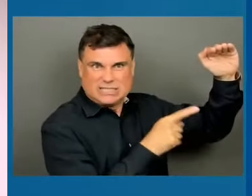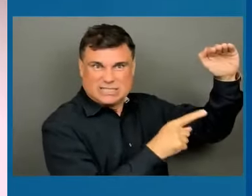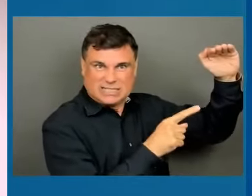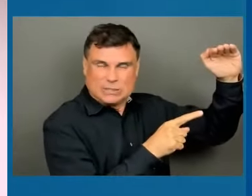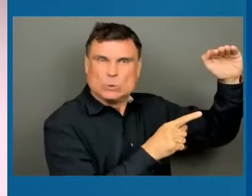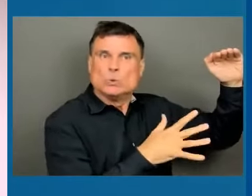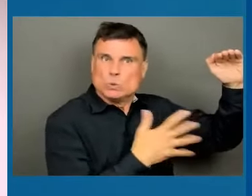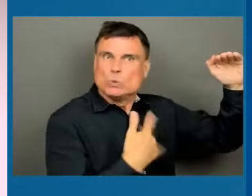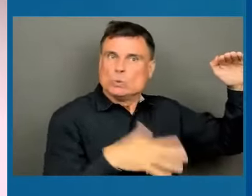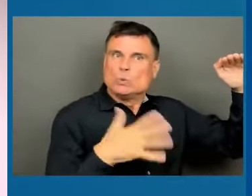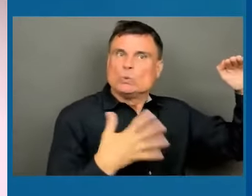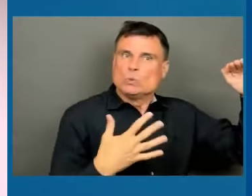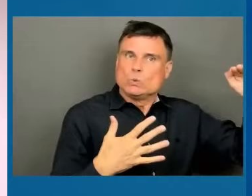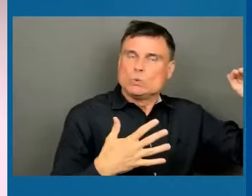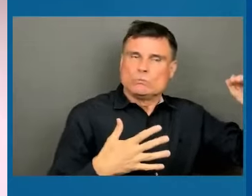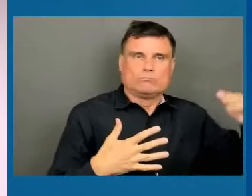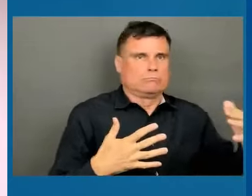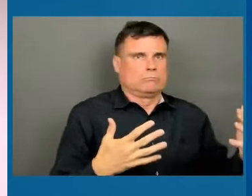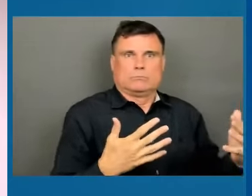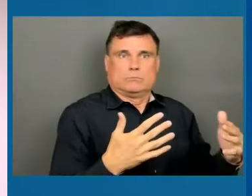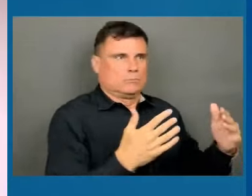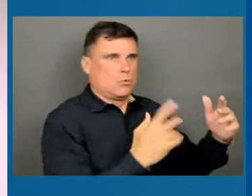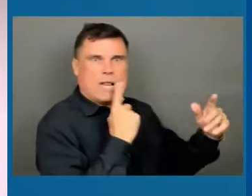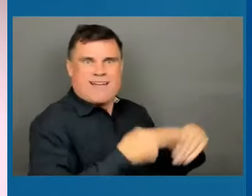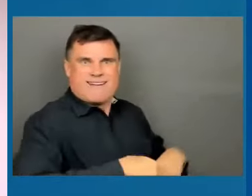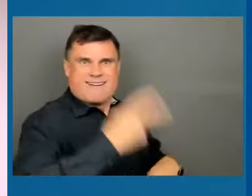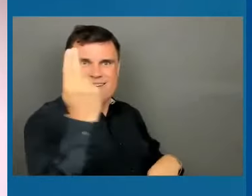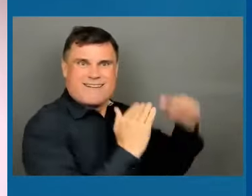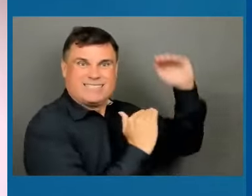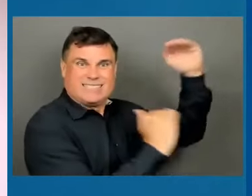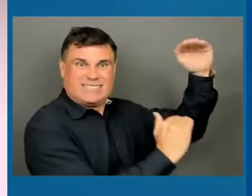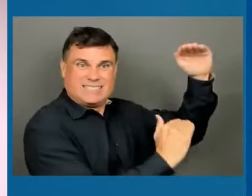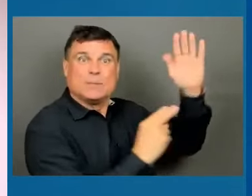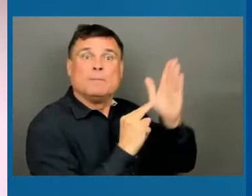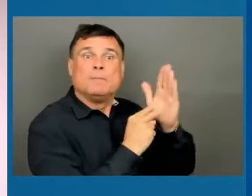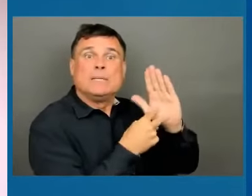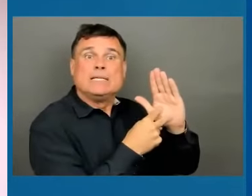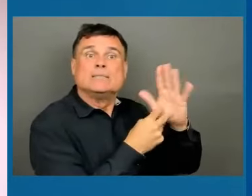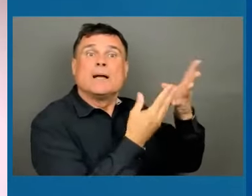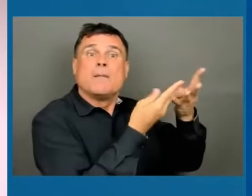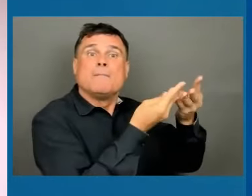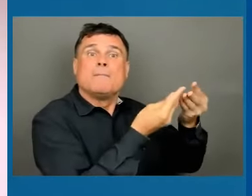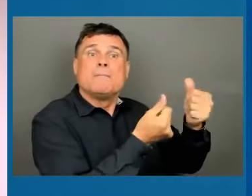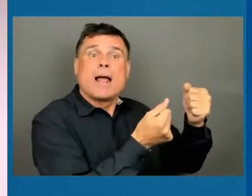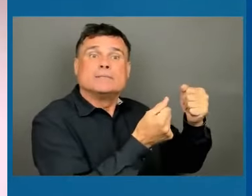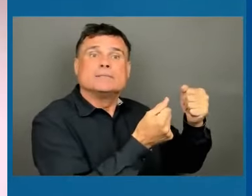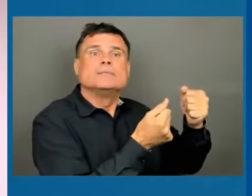represents this year is that delay in the snow melt that